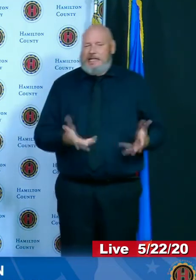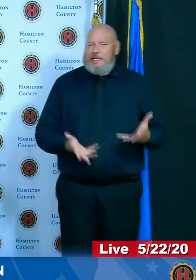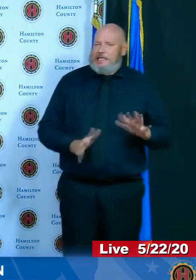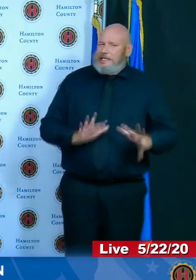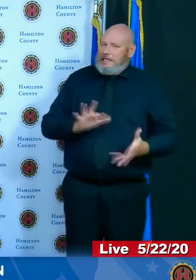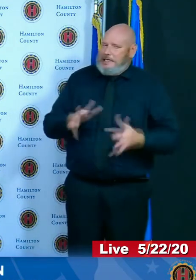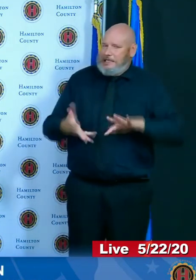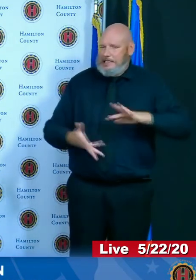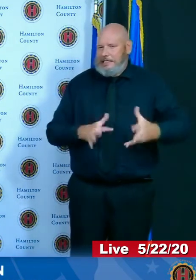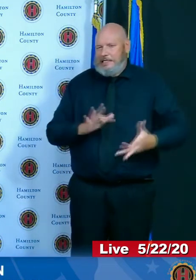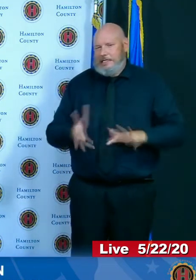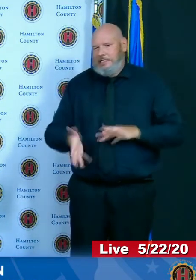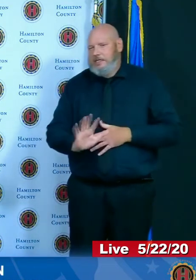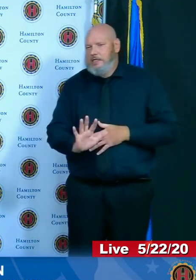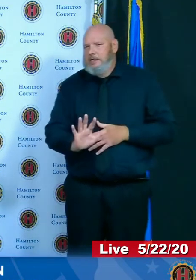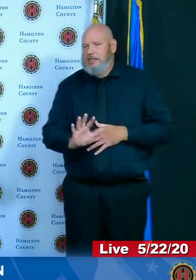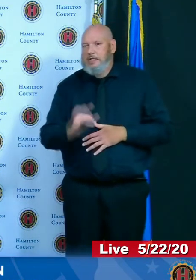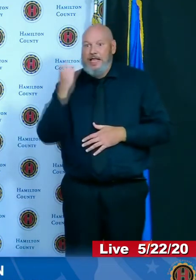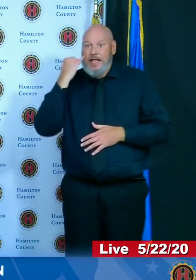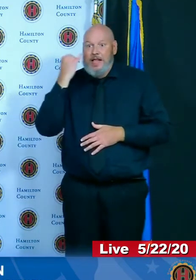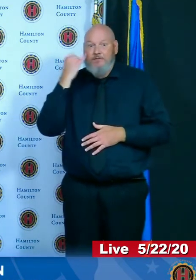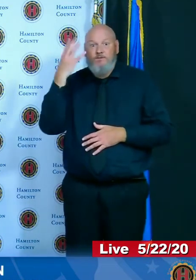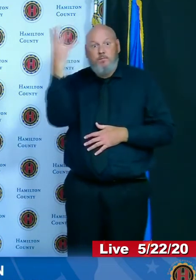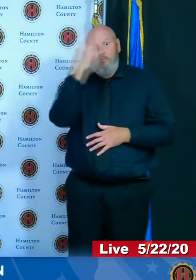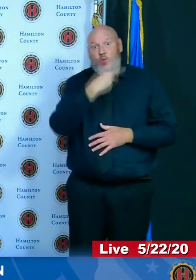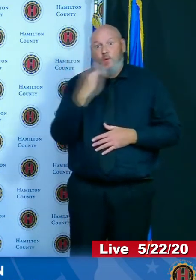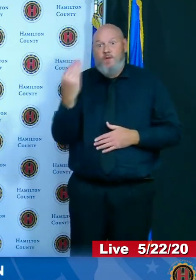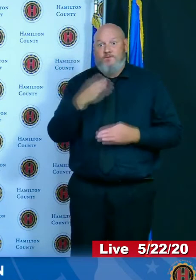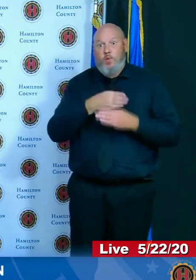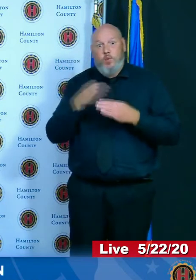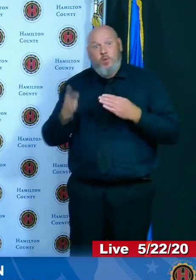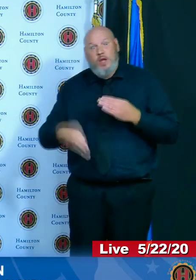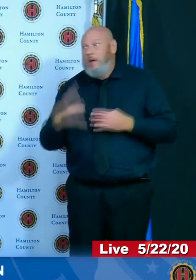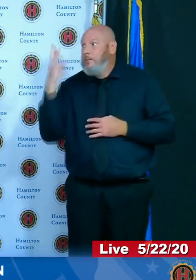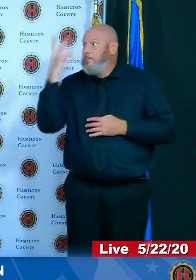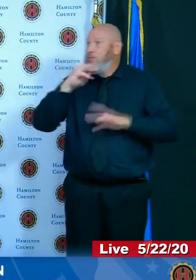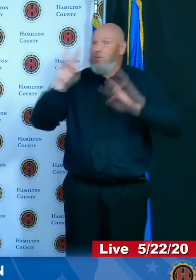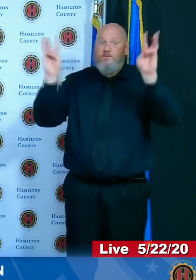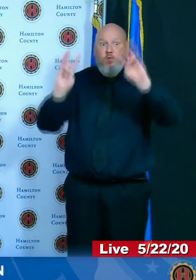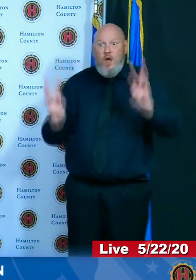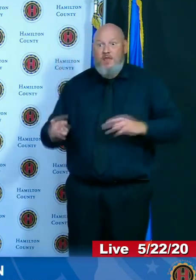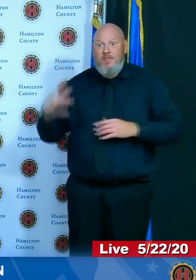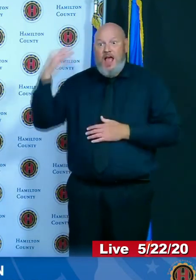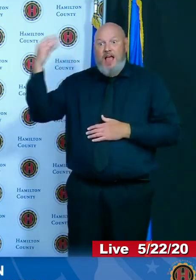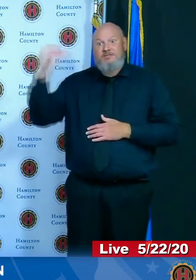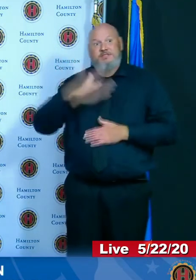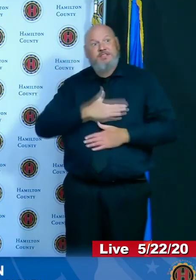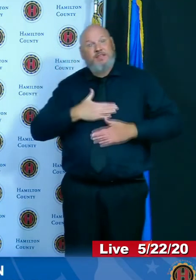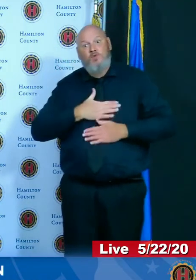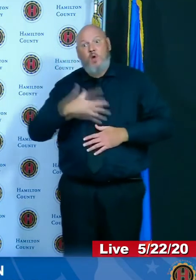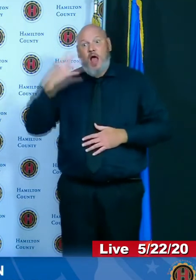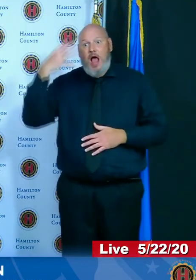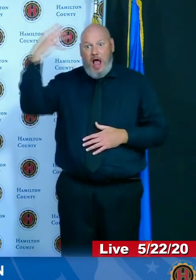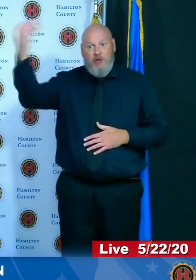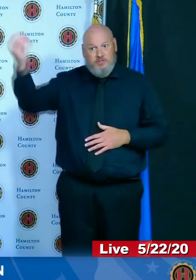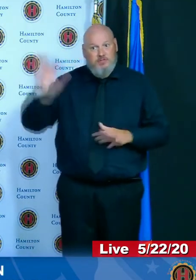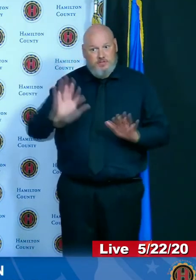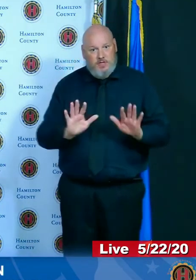beautiful weekend and everybody is out enjoying enjoying this new opportunity to get out and about it's just important that we continue to take those same